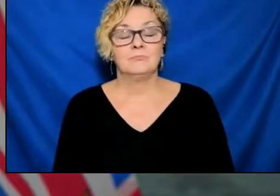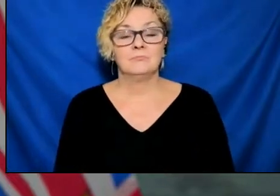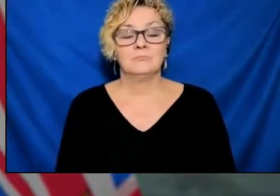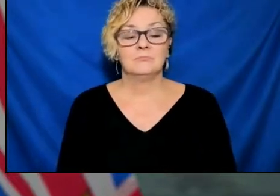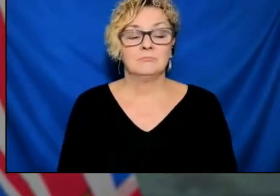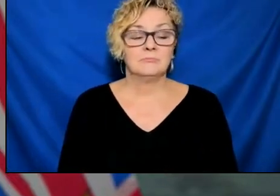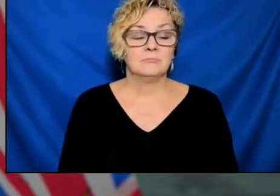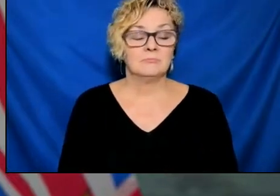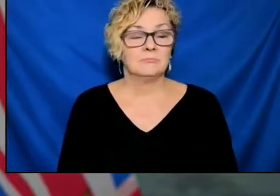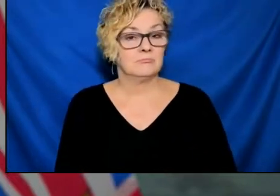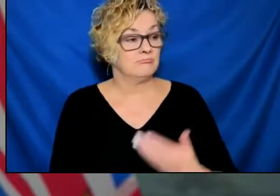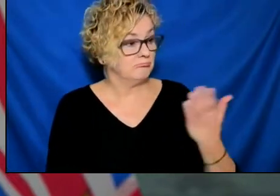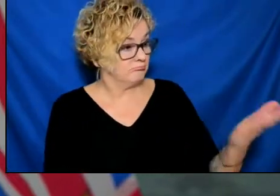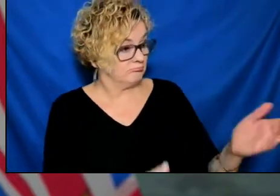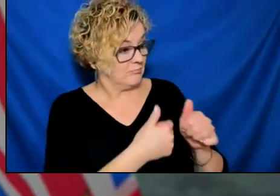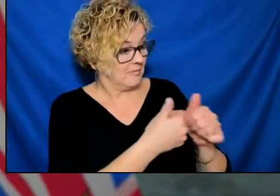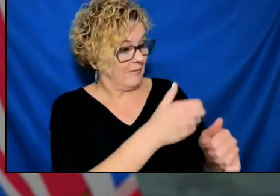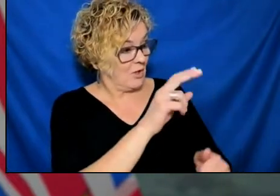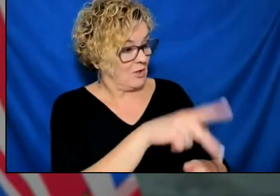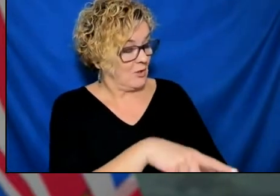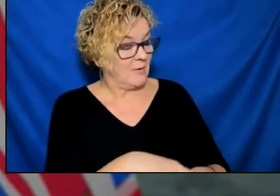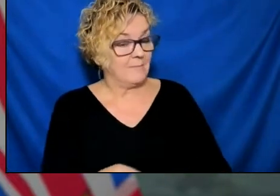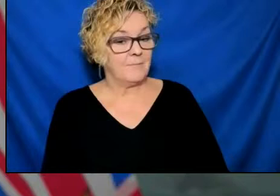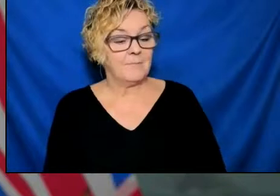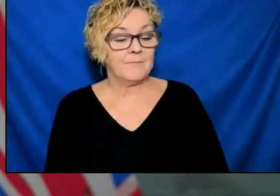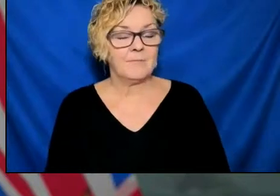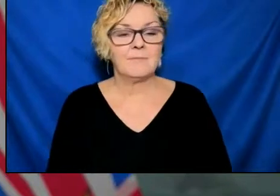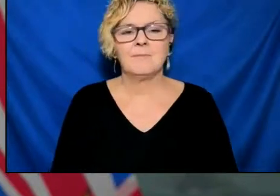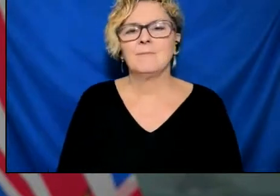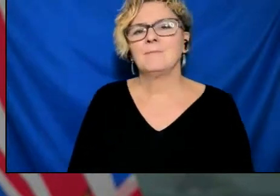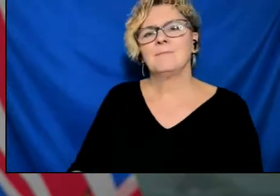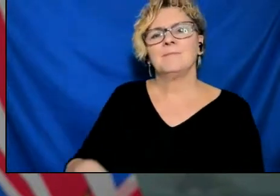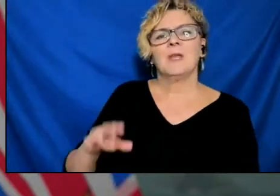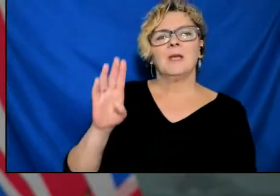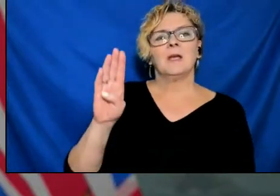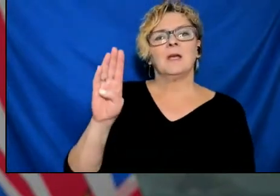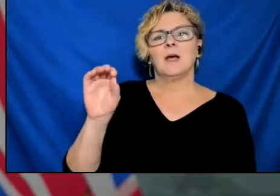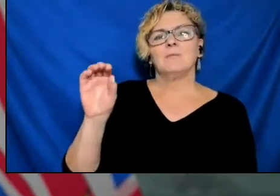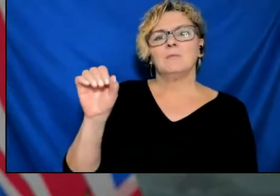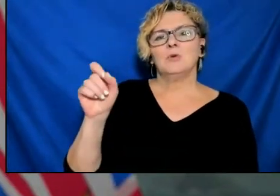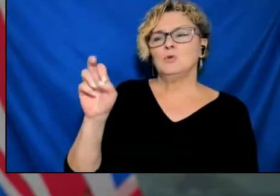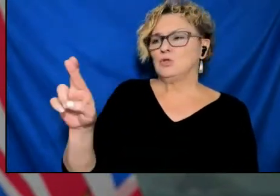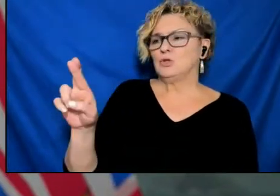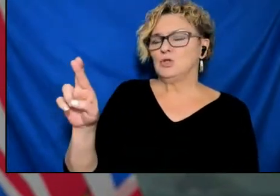Keith, did you have a follow-up? Yes.